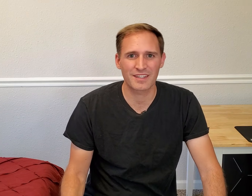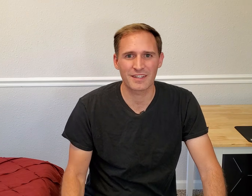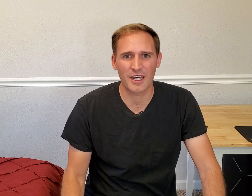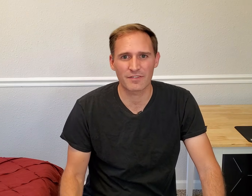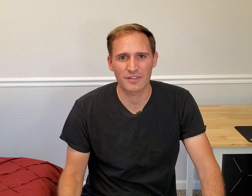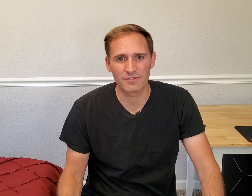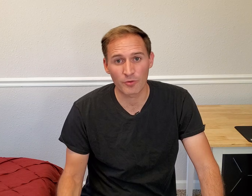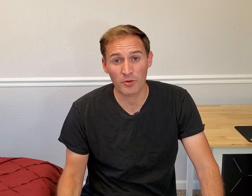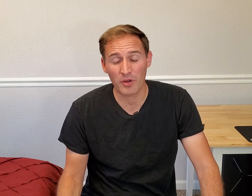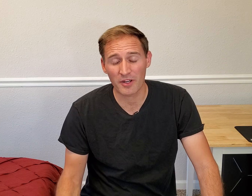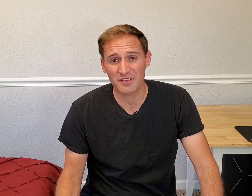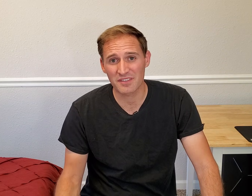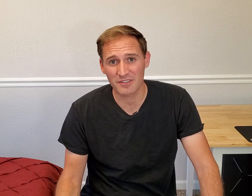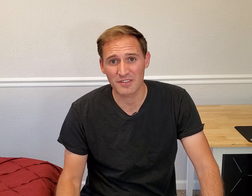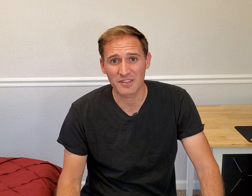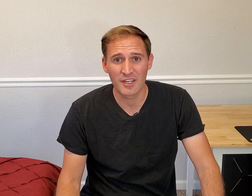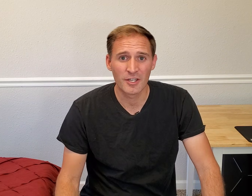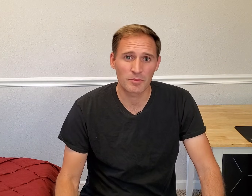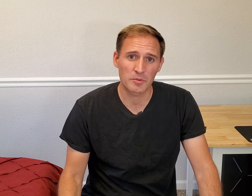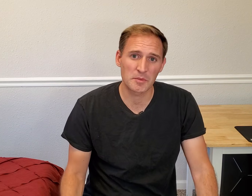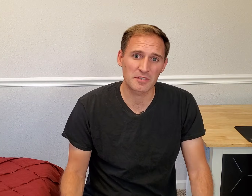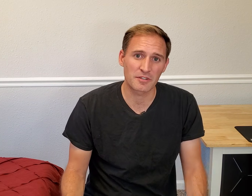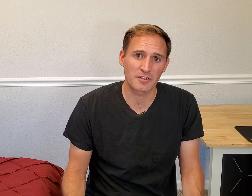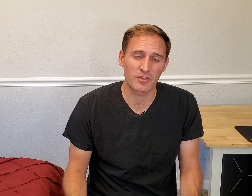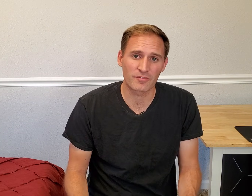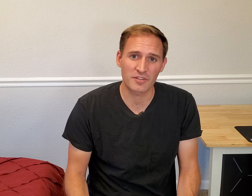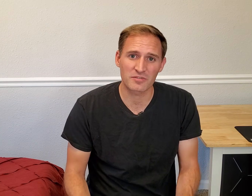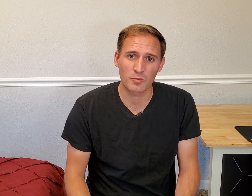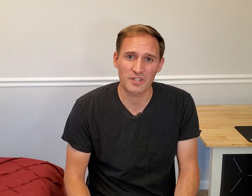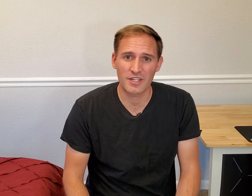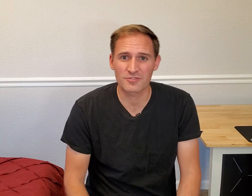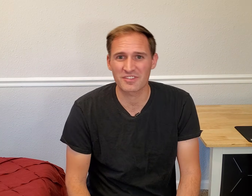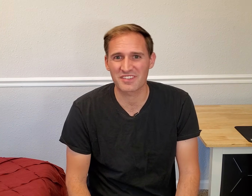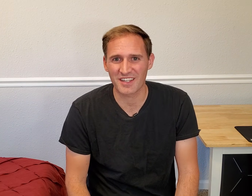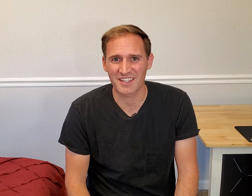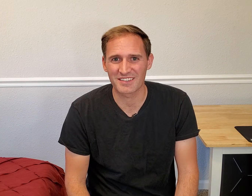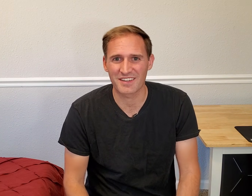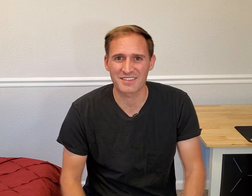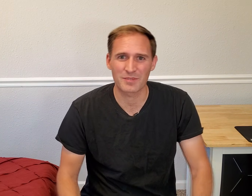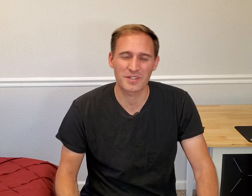off a four part series where we will learn the first 100 signs that somebody